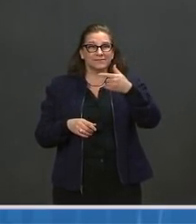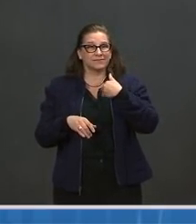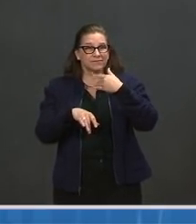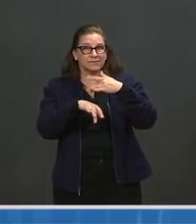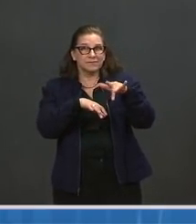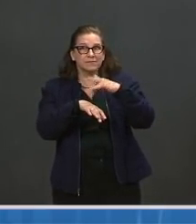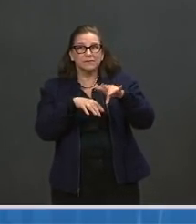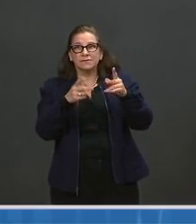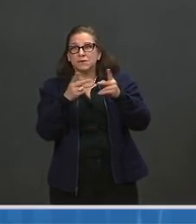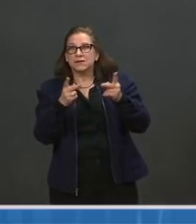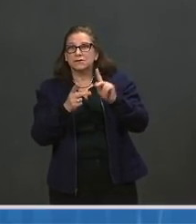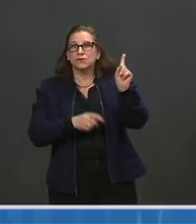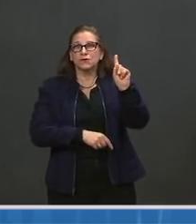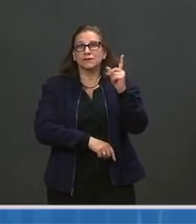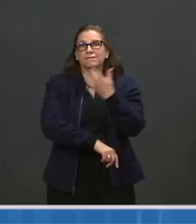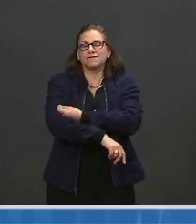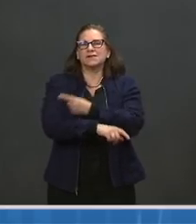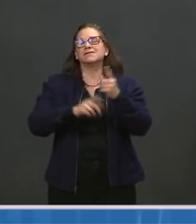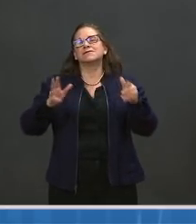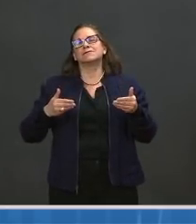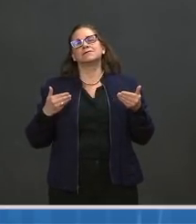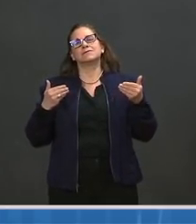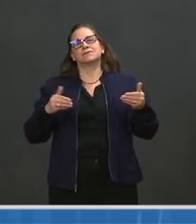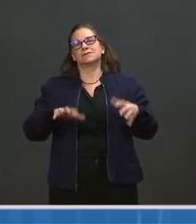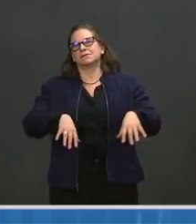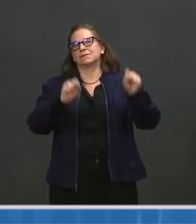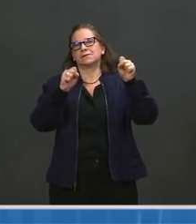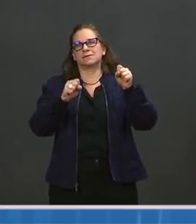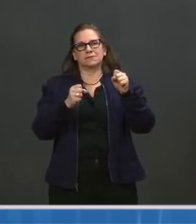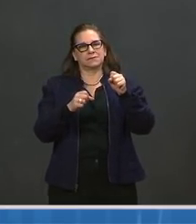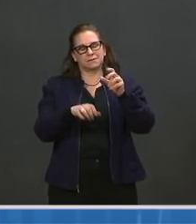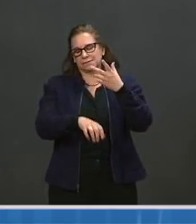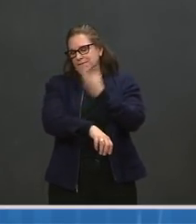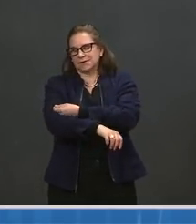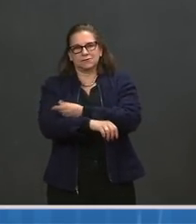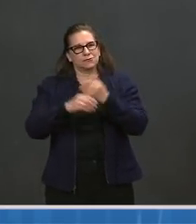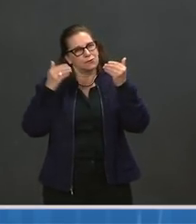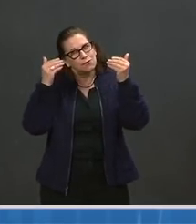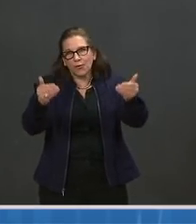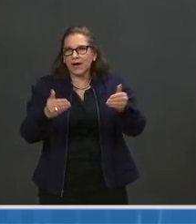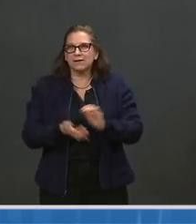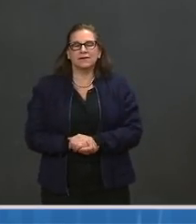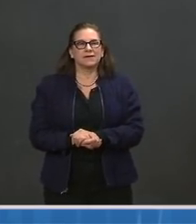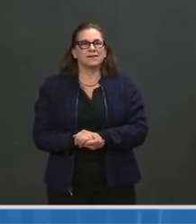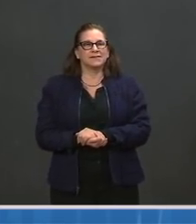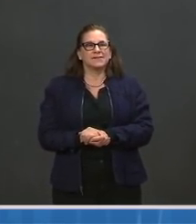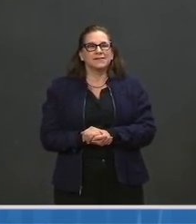Dr. Fauci: Thank you very much, Dr. Walensky. We have some good news today in the field of vaccine,